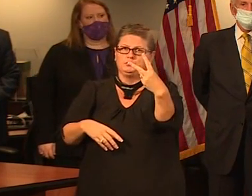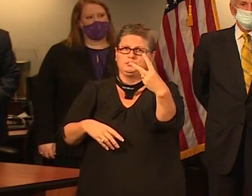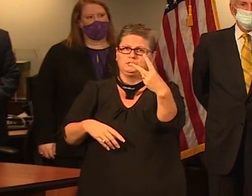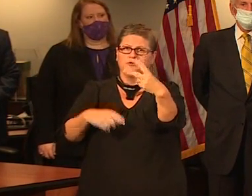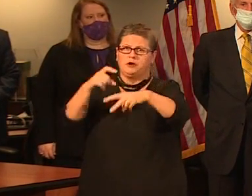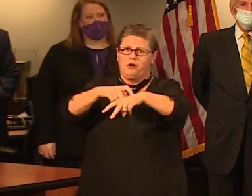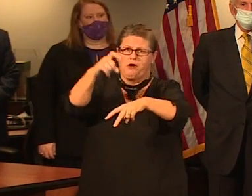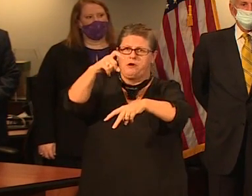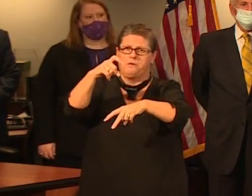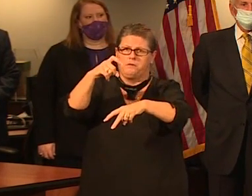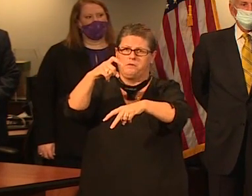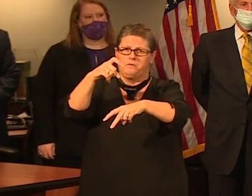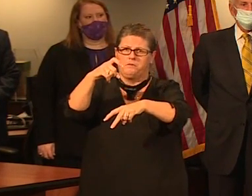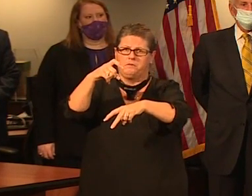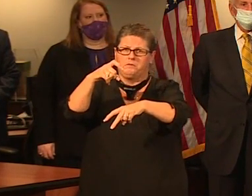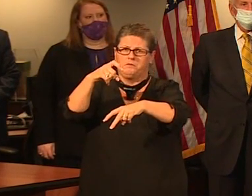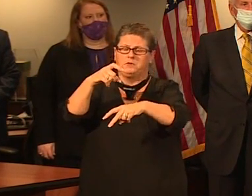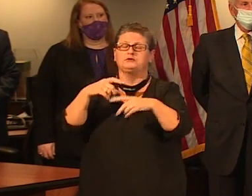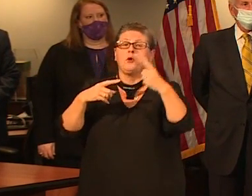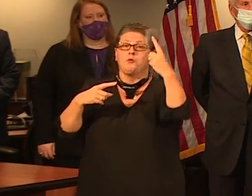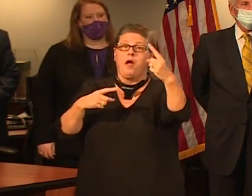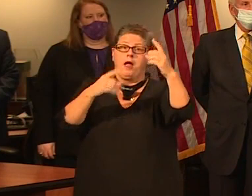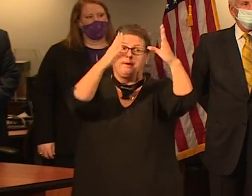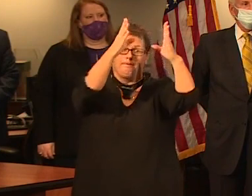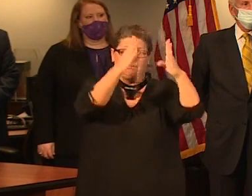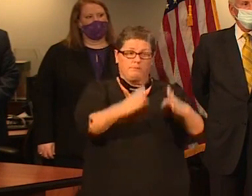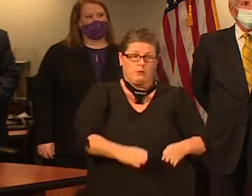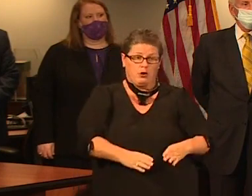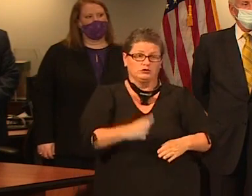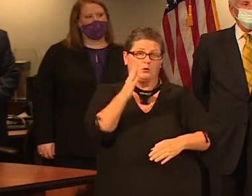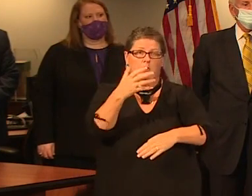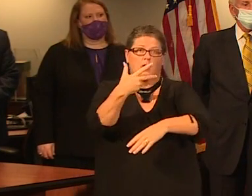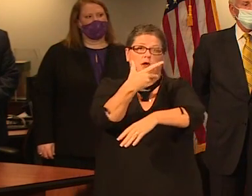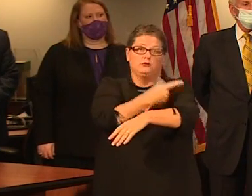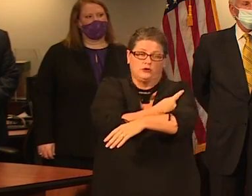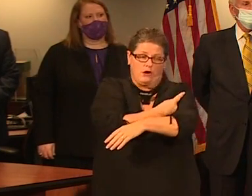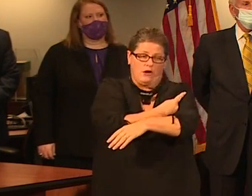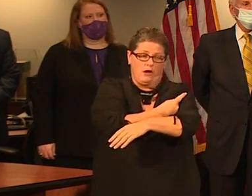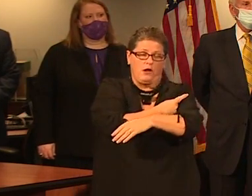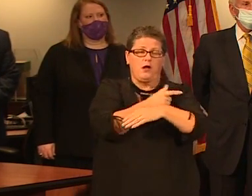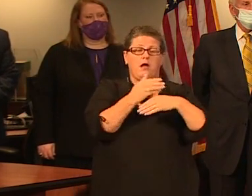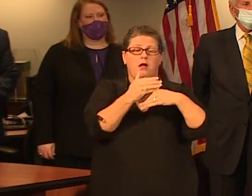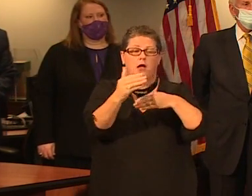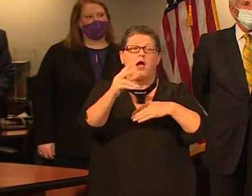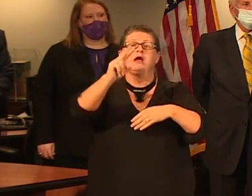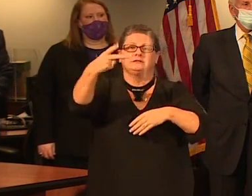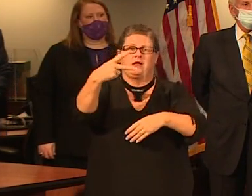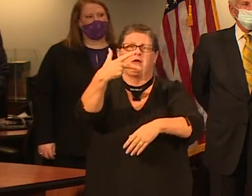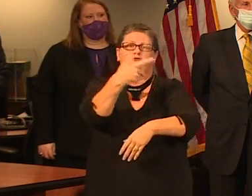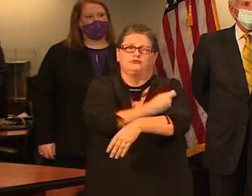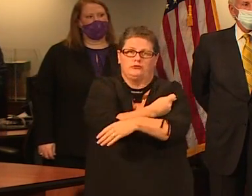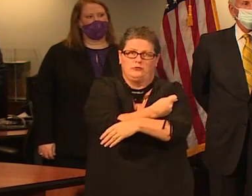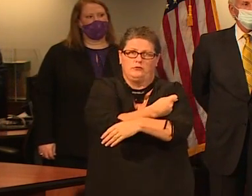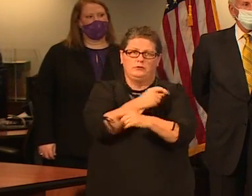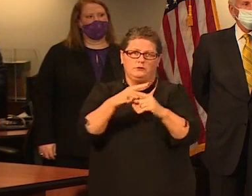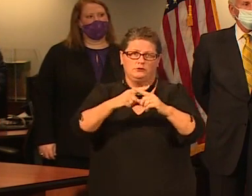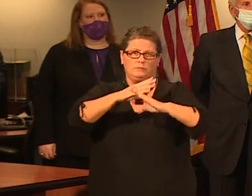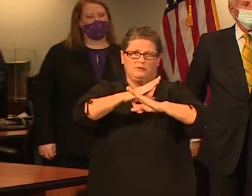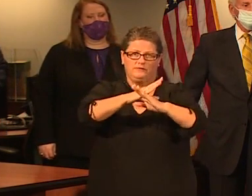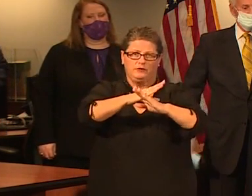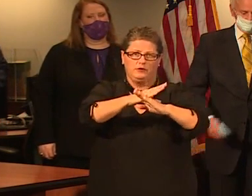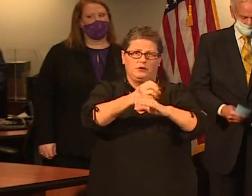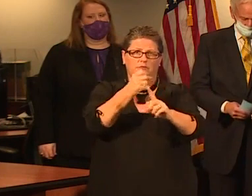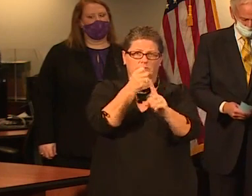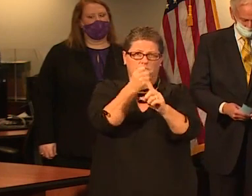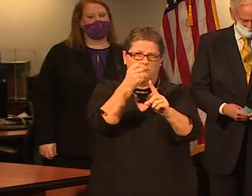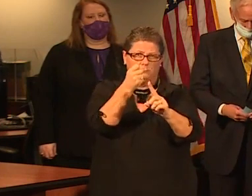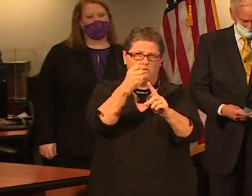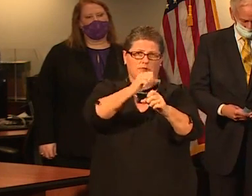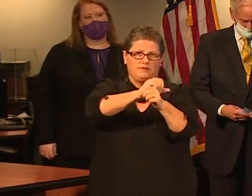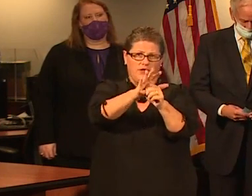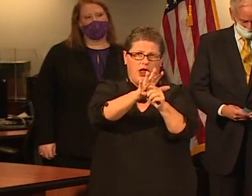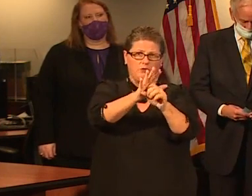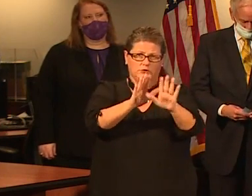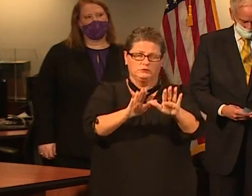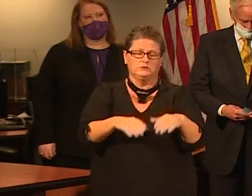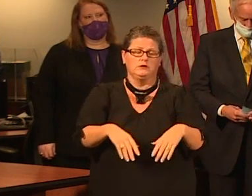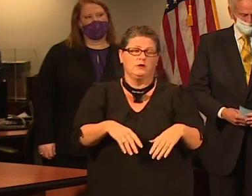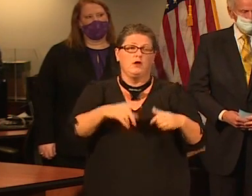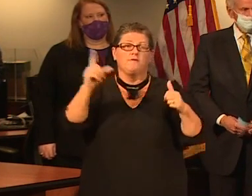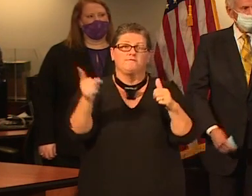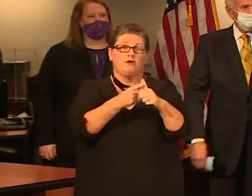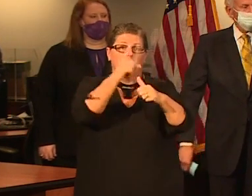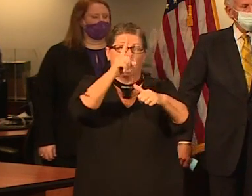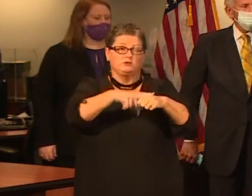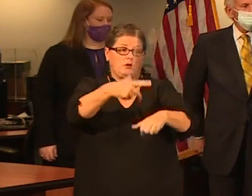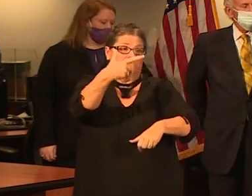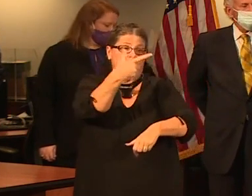THE VACCINATION IS A TWO-DOSE SERIES, WHICH MEANS INDIVIDUALS WILL NEED TWO DOSES OF COVID-19 VACCINE IN ORDER TO PROVIDE PROTECTION AGAINST COVID-19 DISEASE.